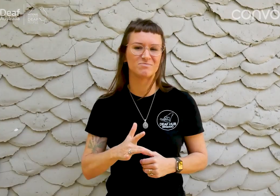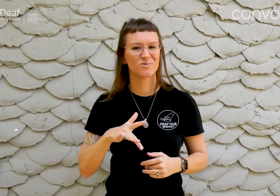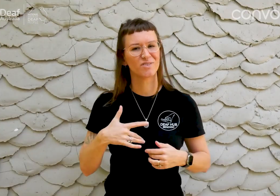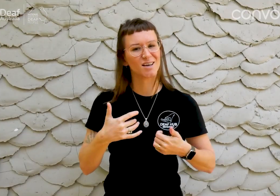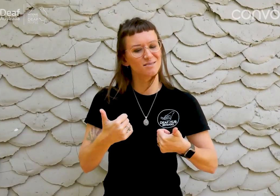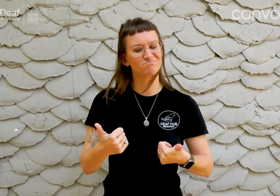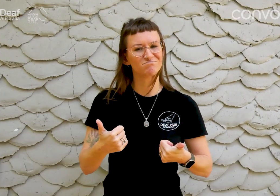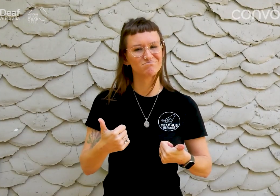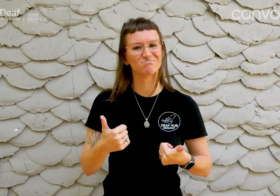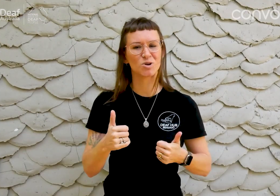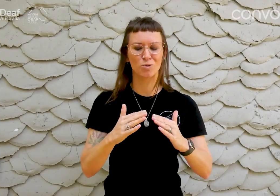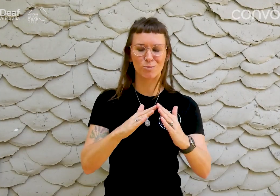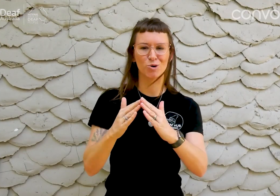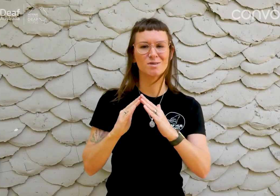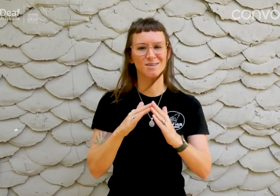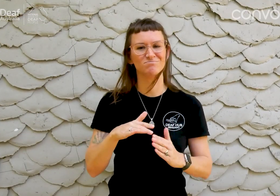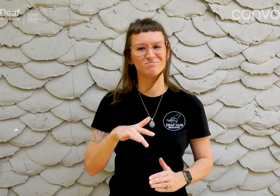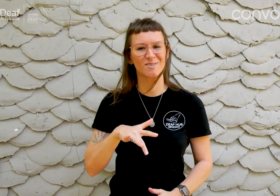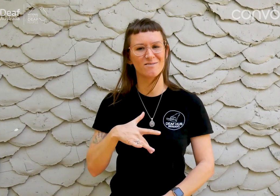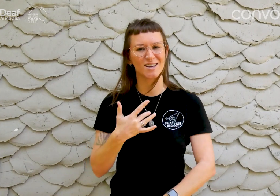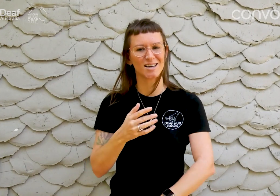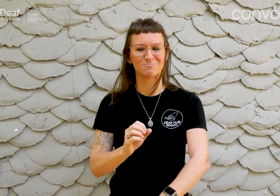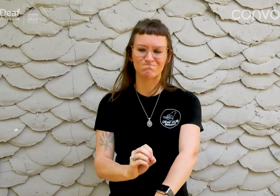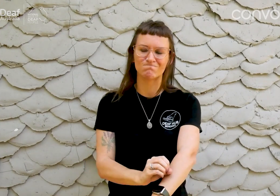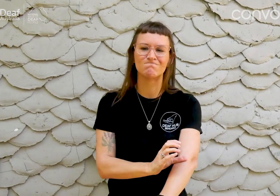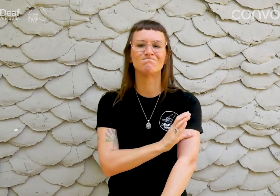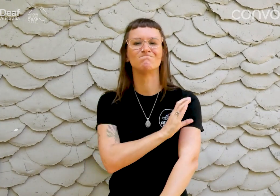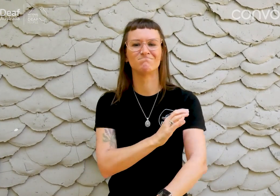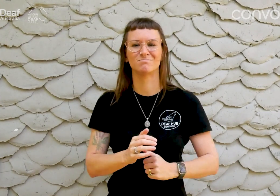You can feel good and confident with your community.